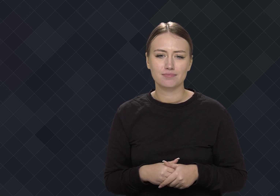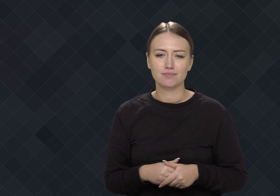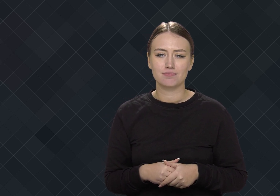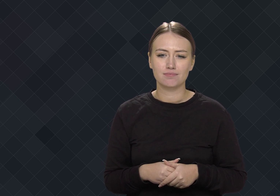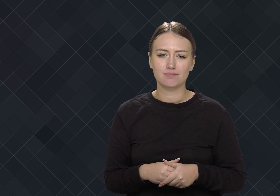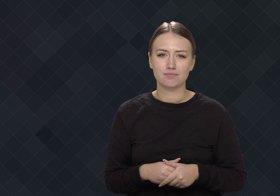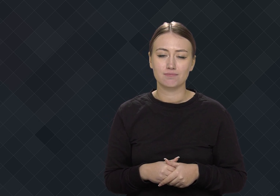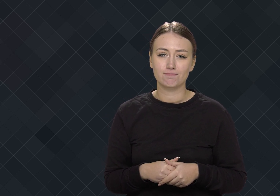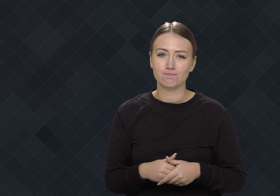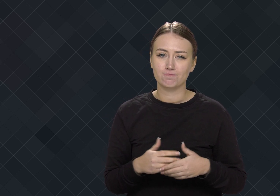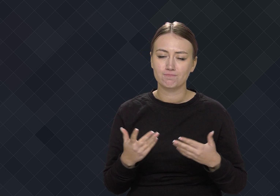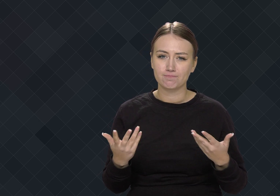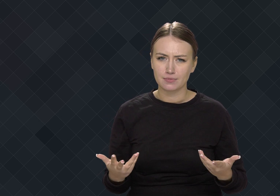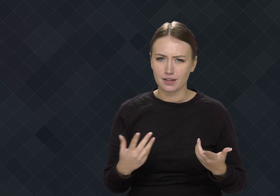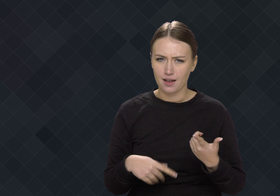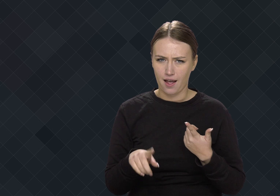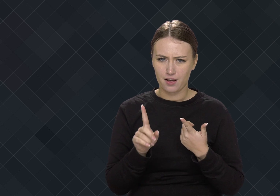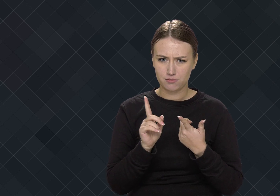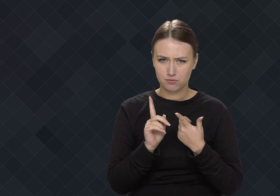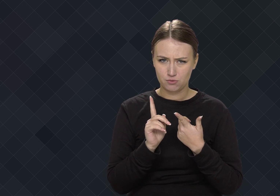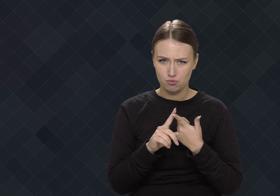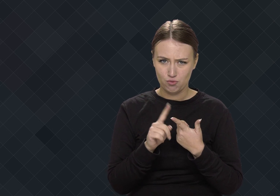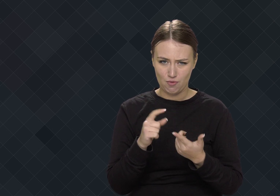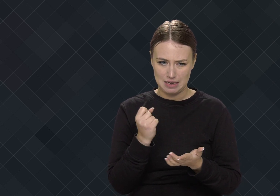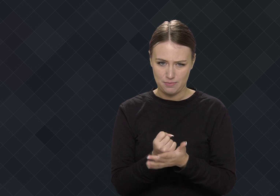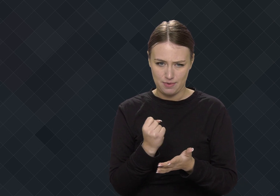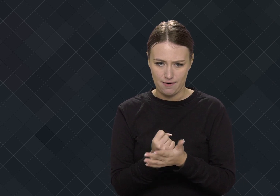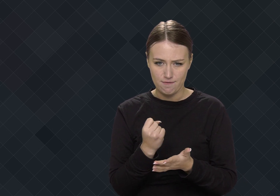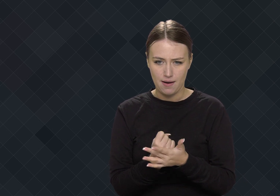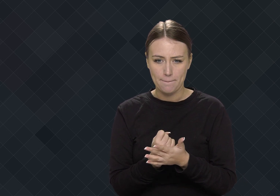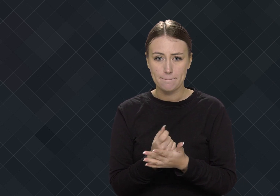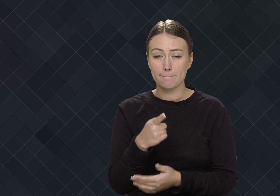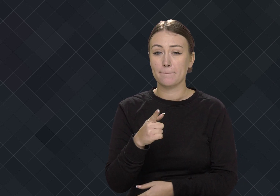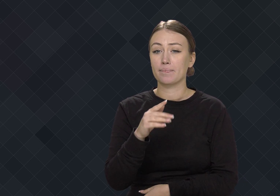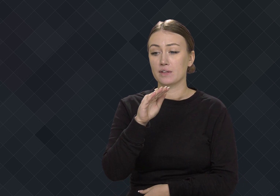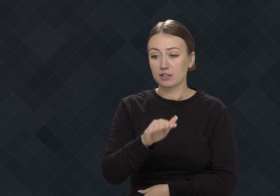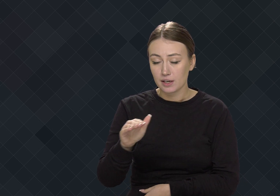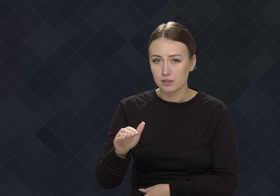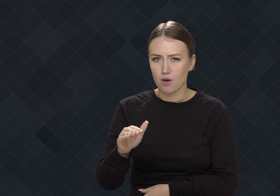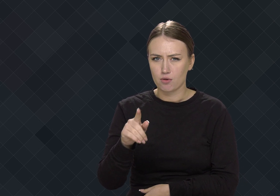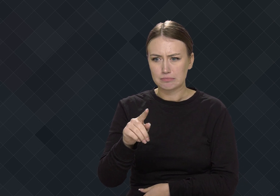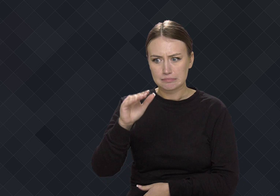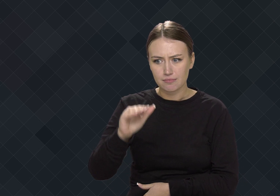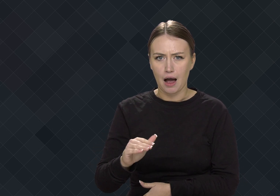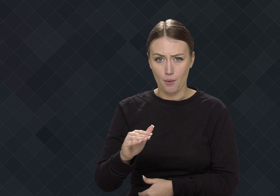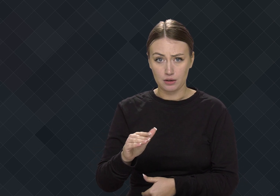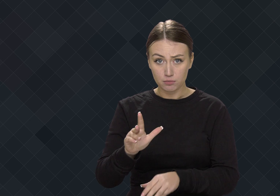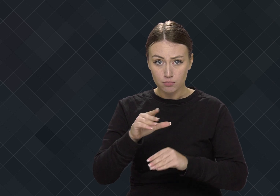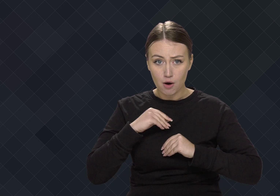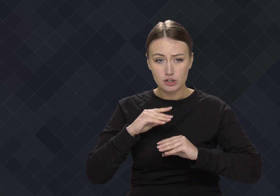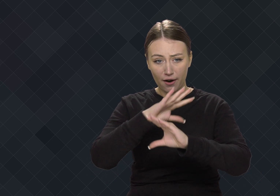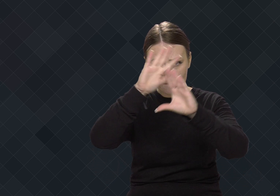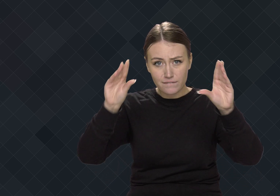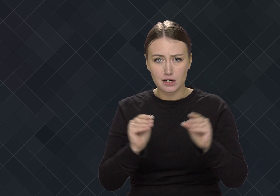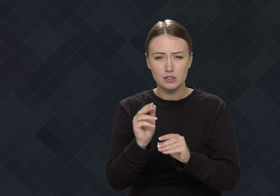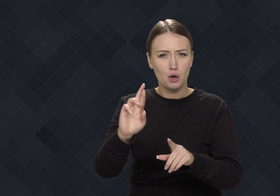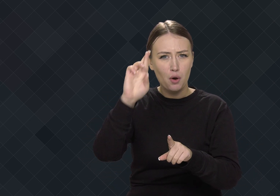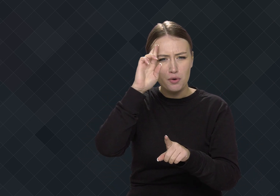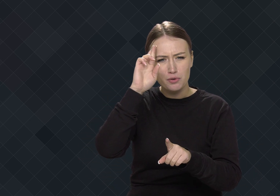Another issue, is the child able to understand everything,